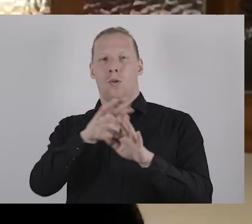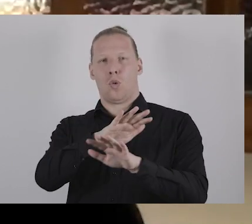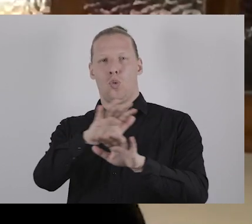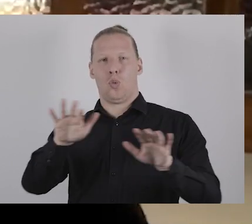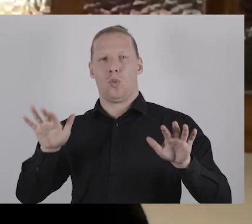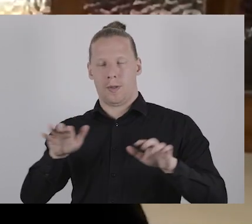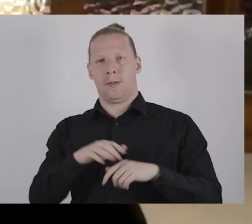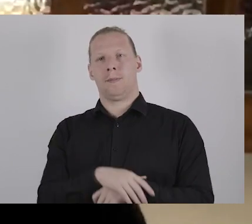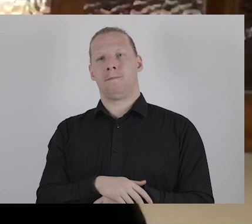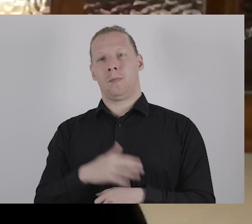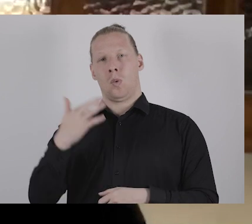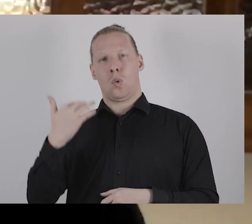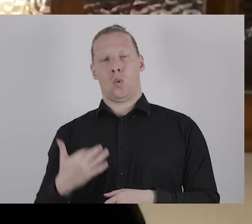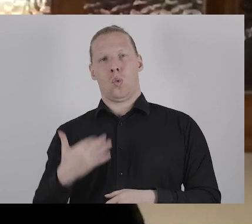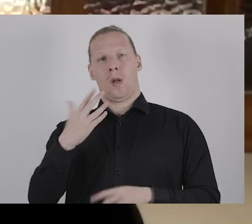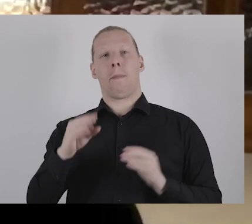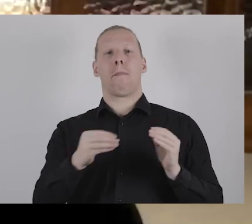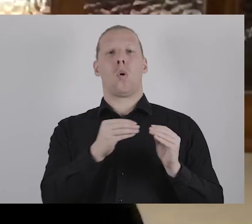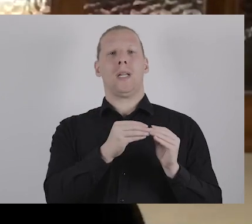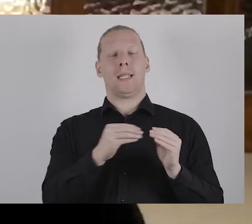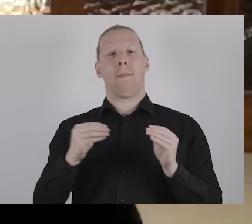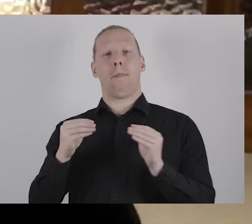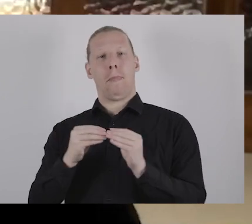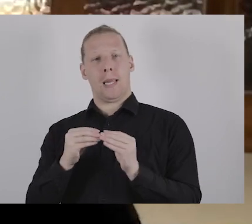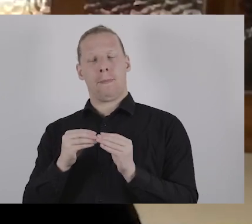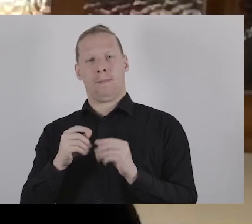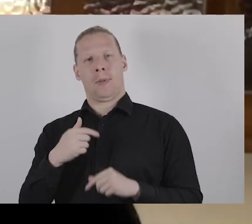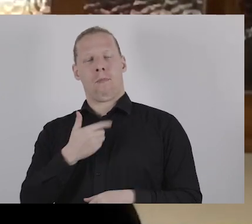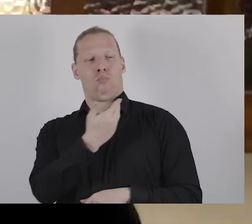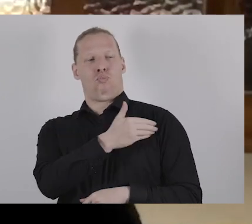My name is Bonita Bigham, and I'm proud to be the co-chair of Komiti Māori,